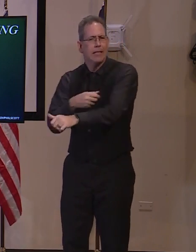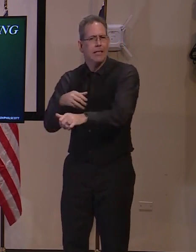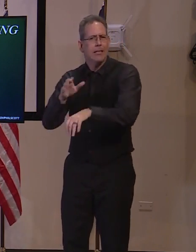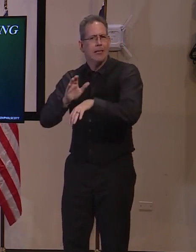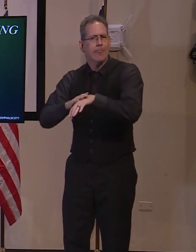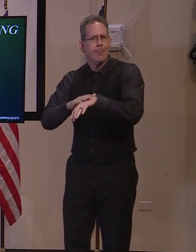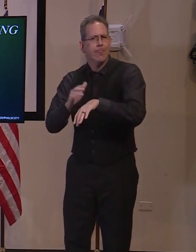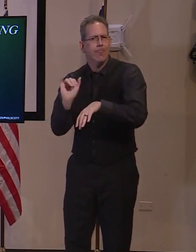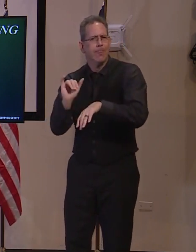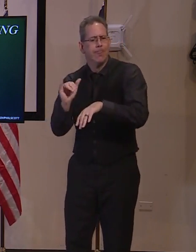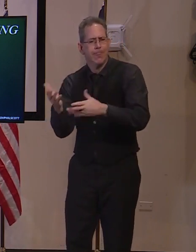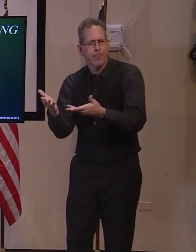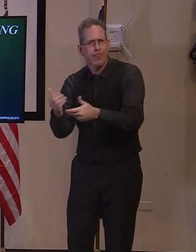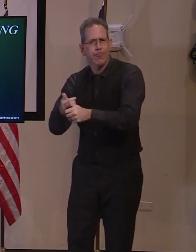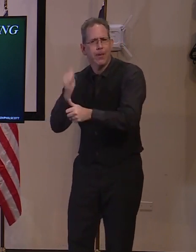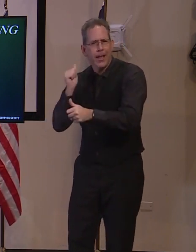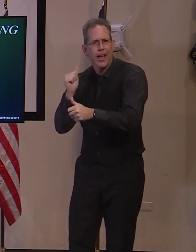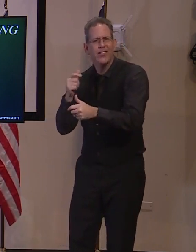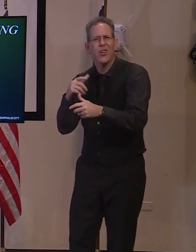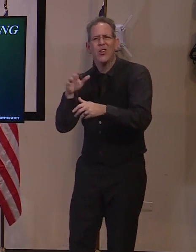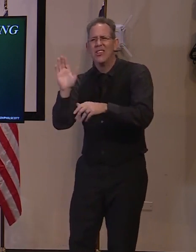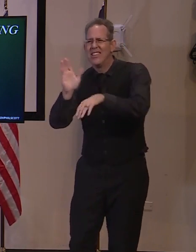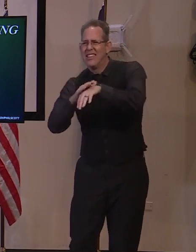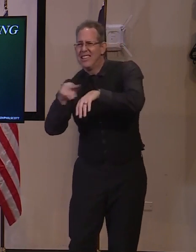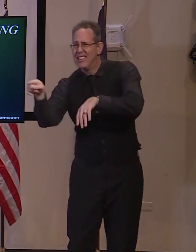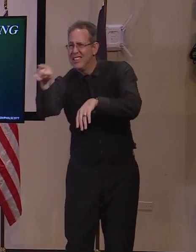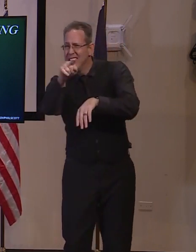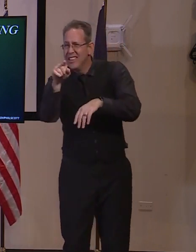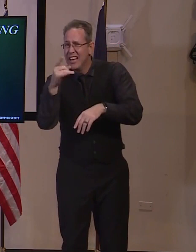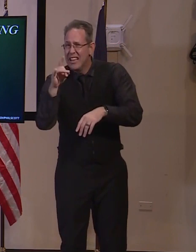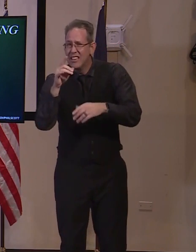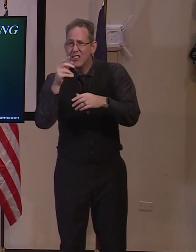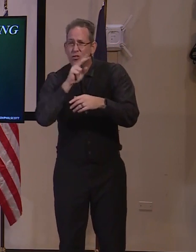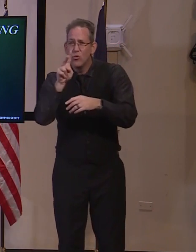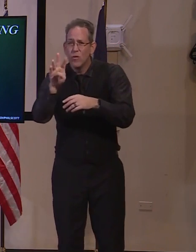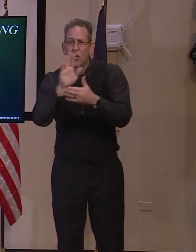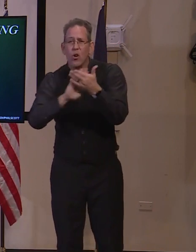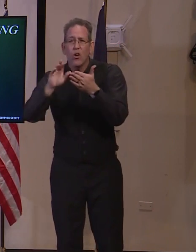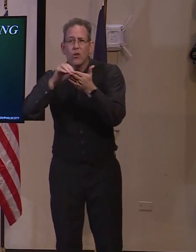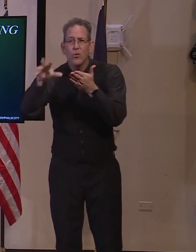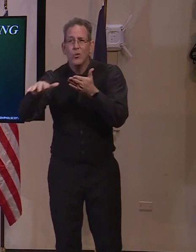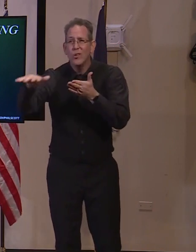spread and keep employees from missing work. And we'll have more on this soon.